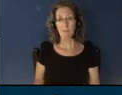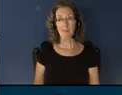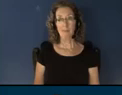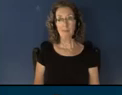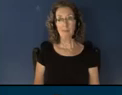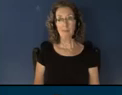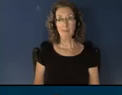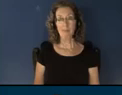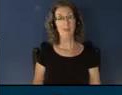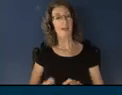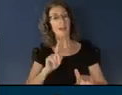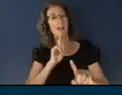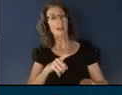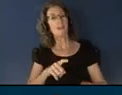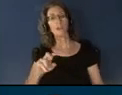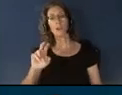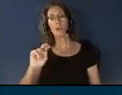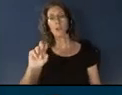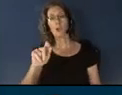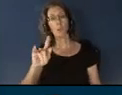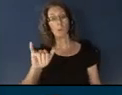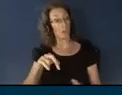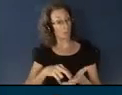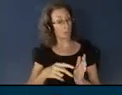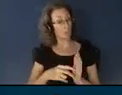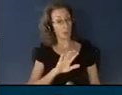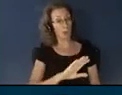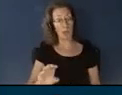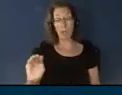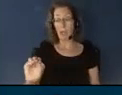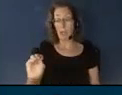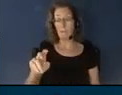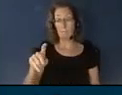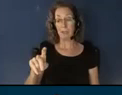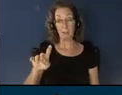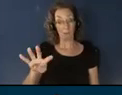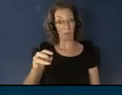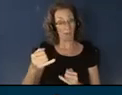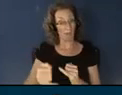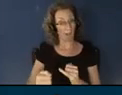This is Naomi, so are you talking about the MP4 file that's final or the